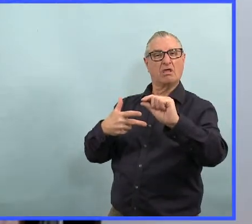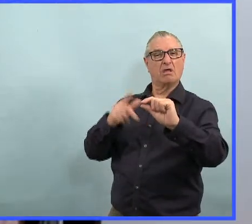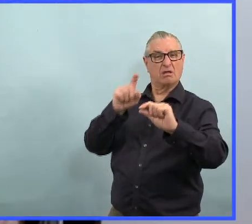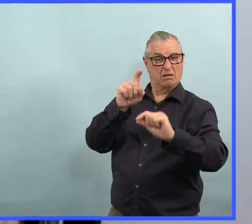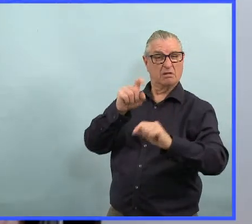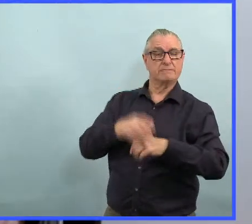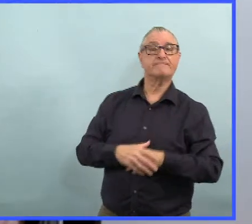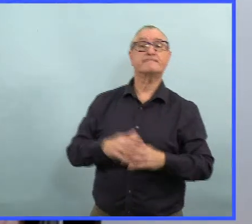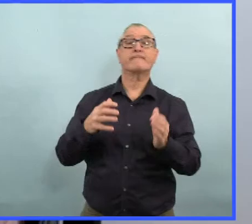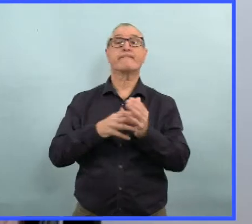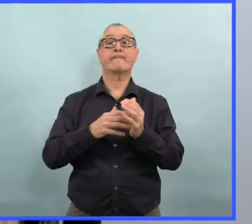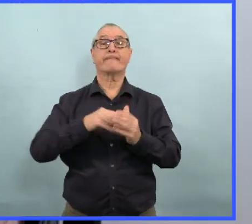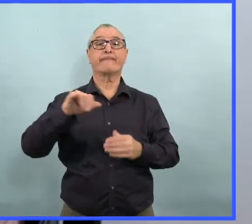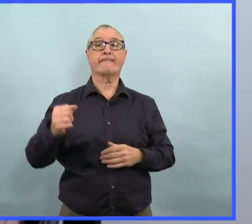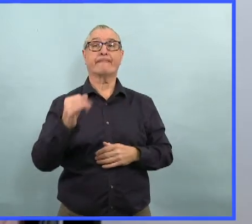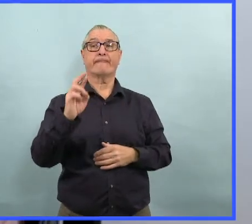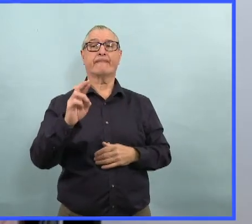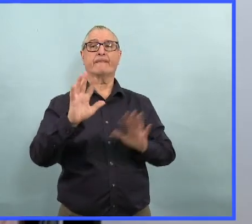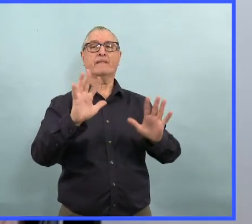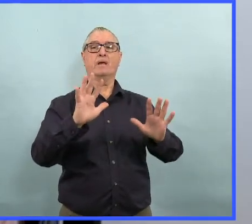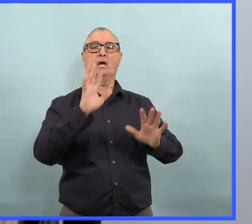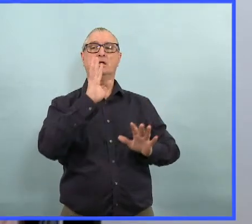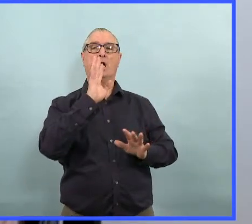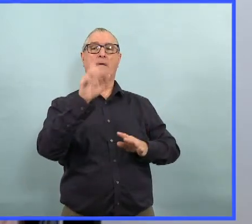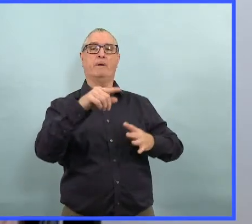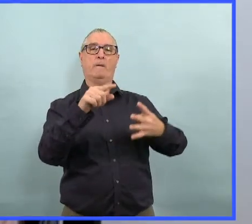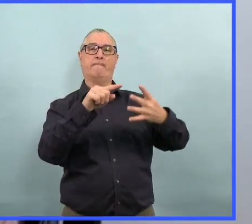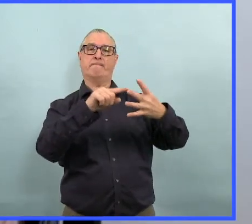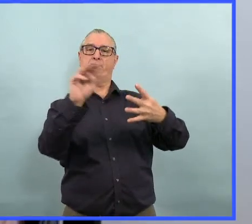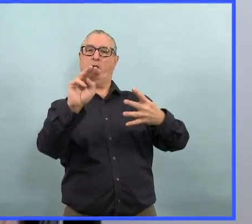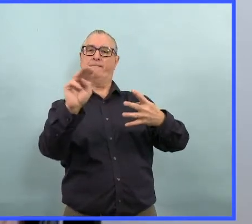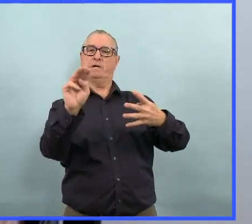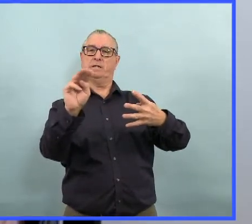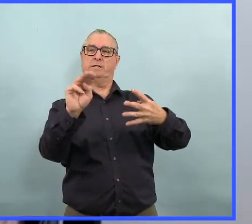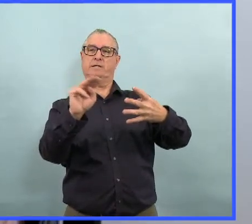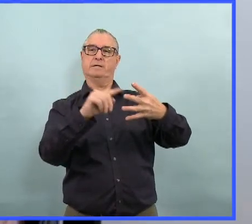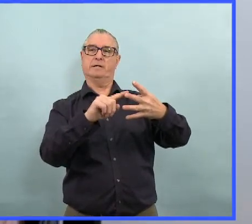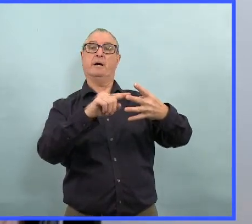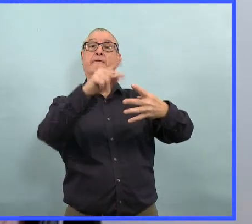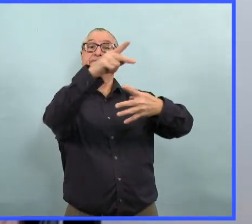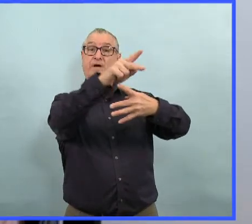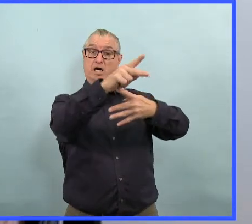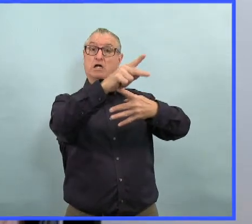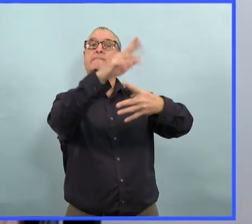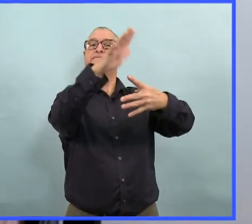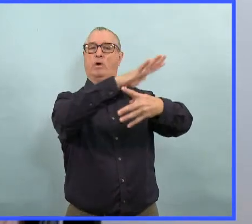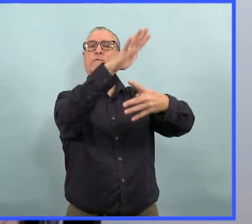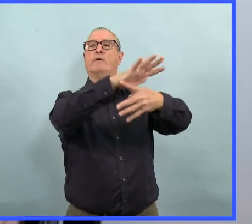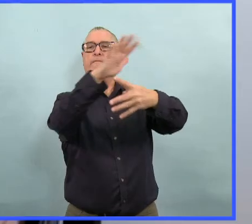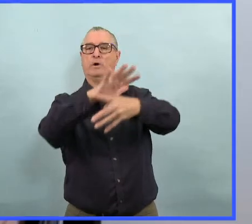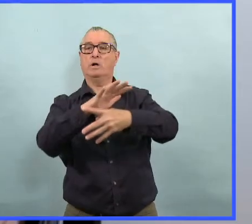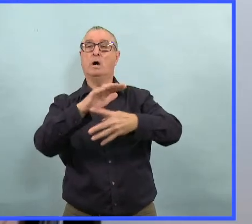dose that's provided but moderna applied to health canada for a half dose for their boosters